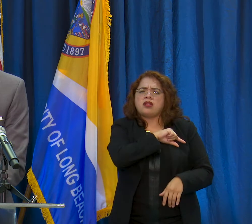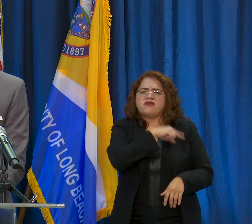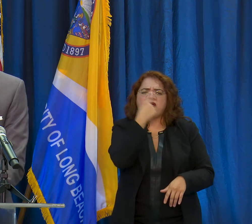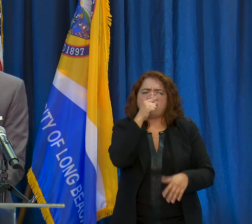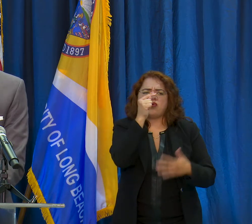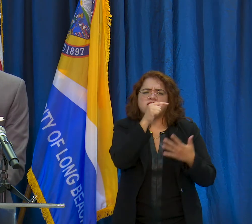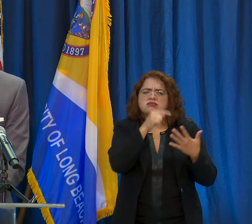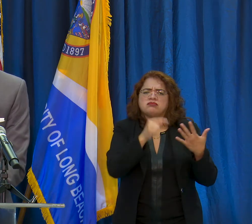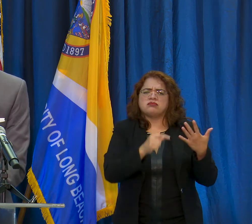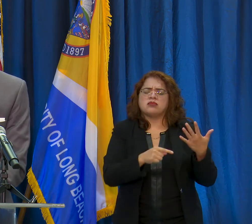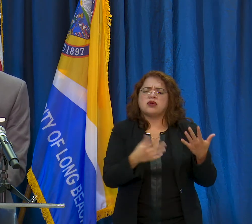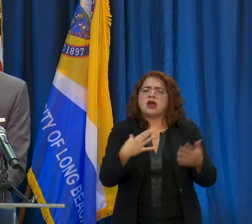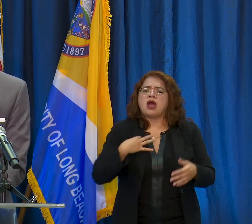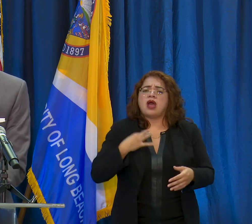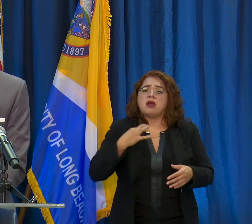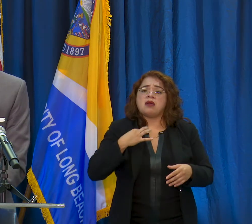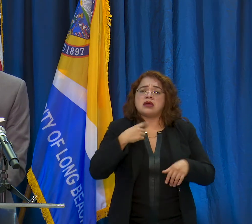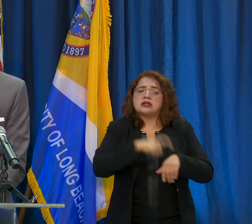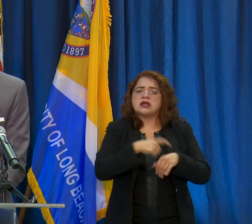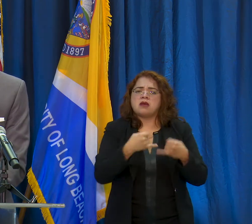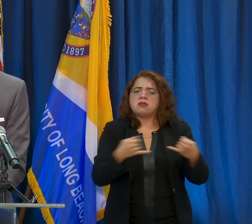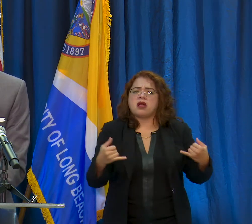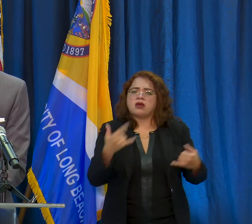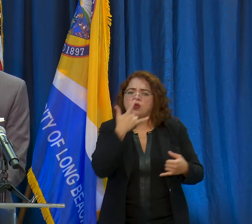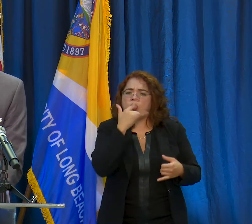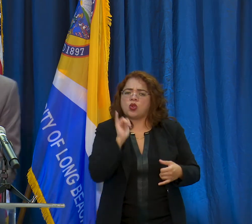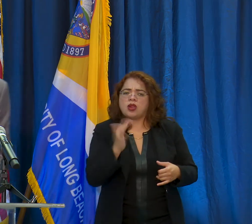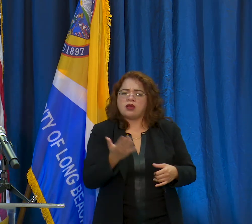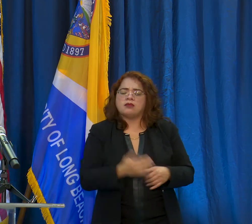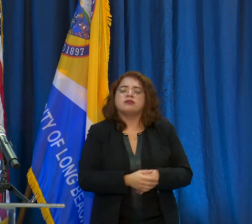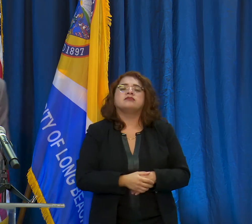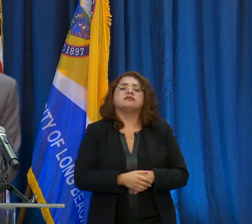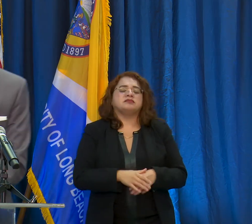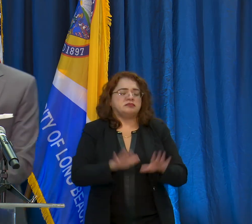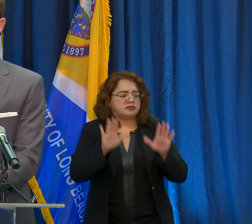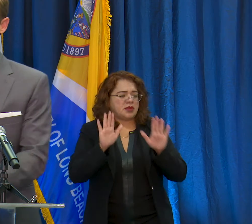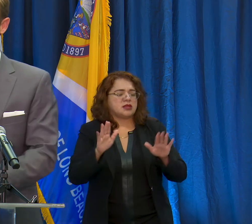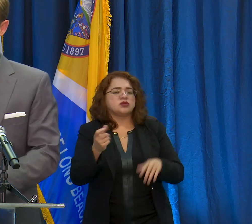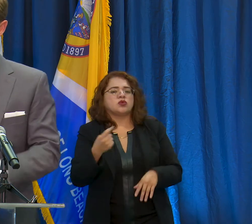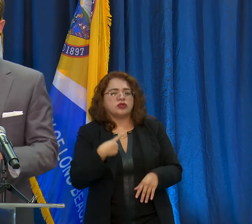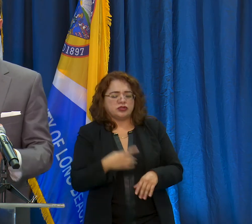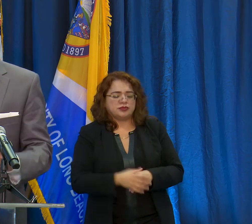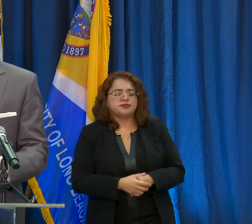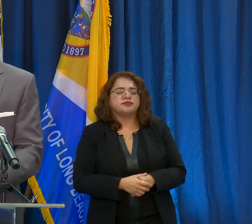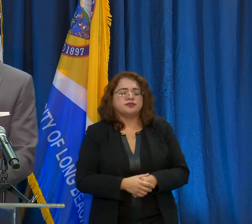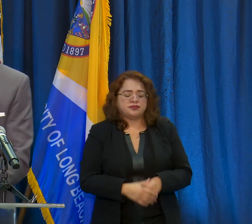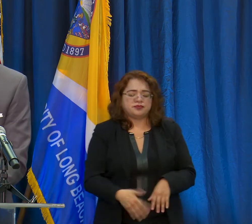what the application timeline will look like? Yeah, excellent question. So the good news is